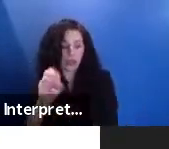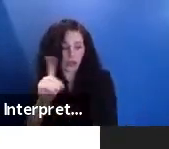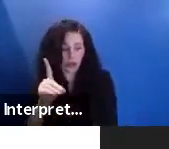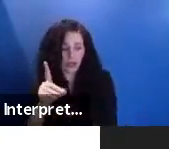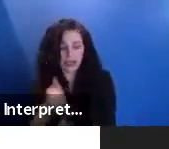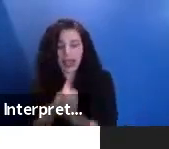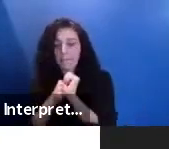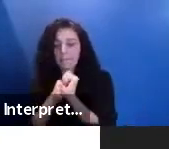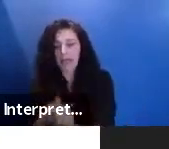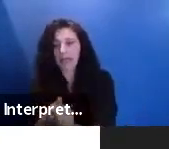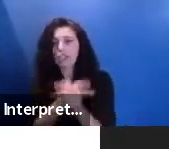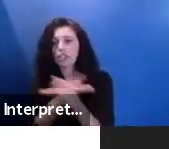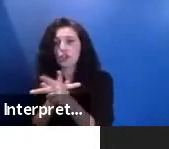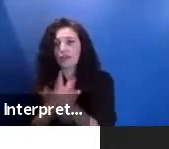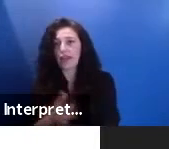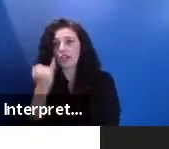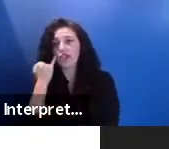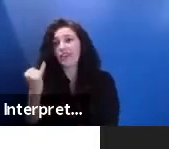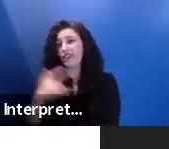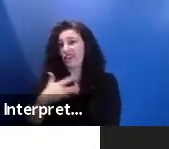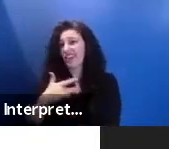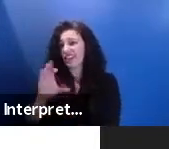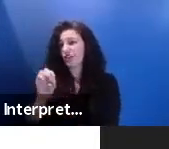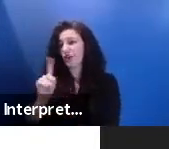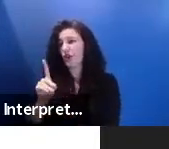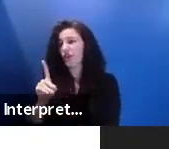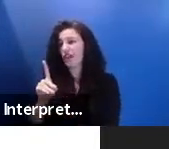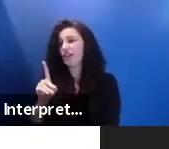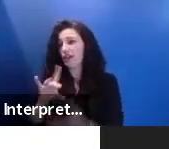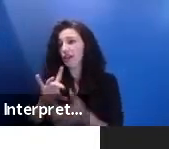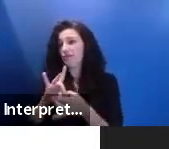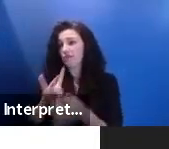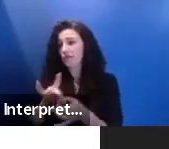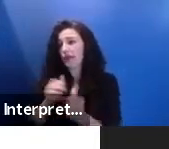if it's a COVID related issue to direct that to, or one of their assistants.